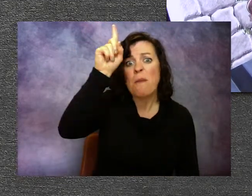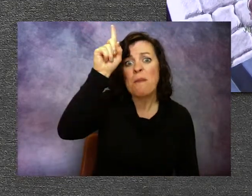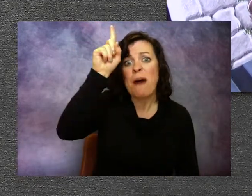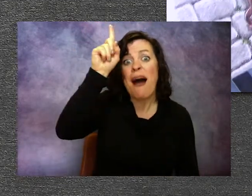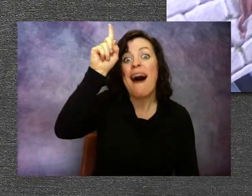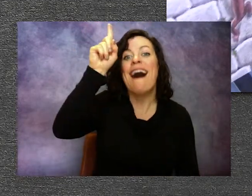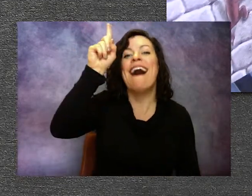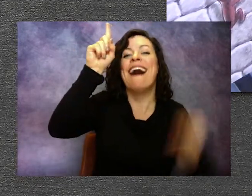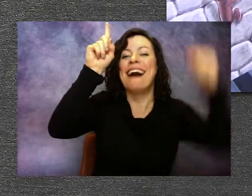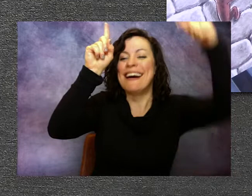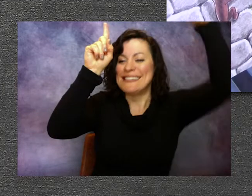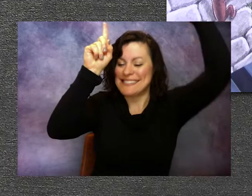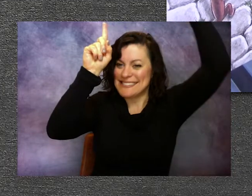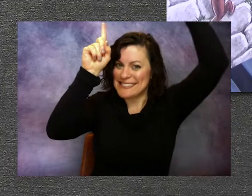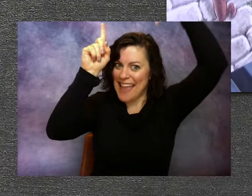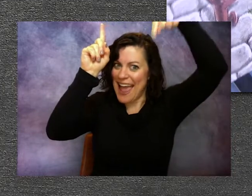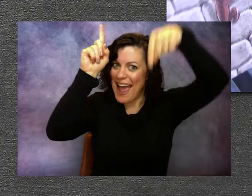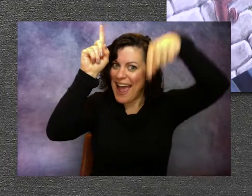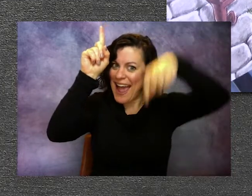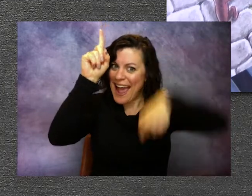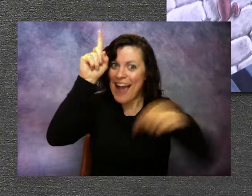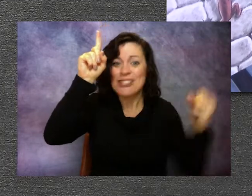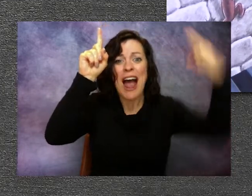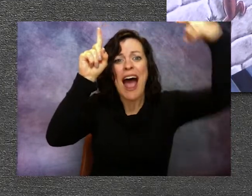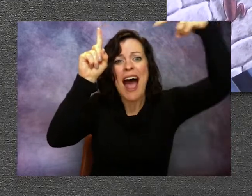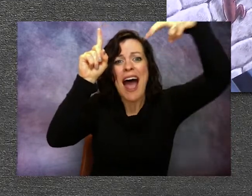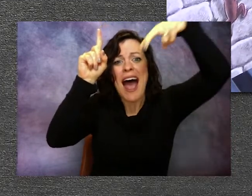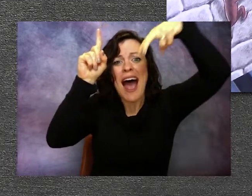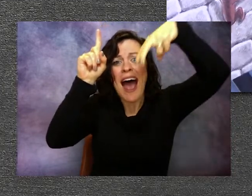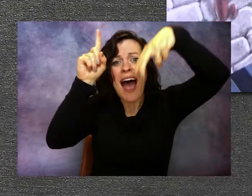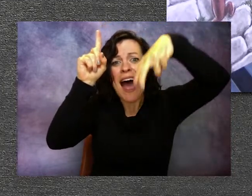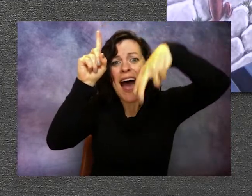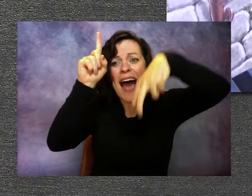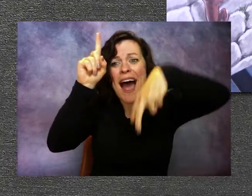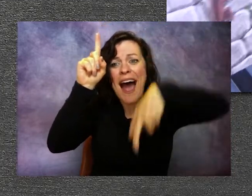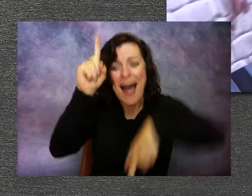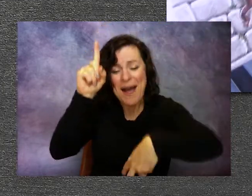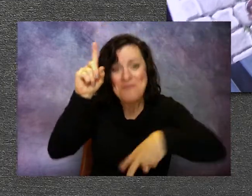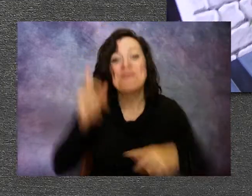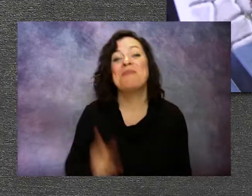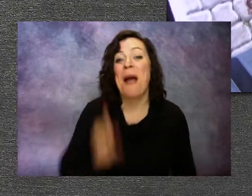Then he jumps down. Nice job.